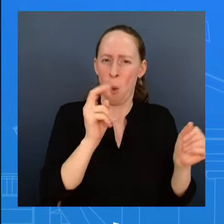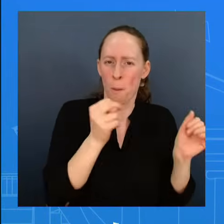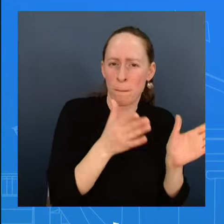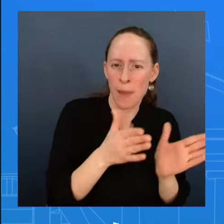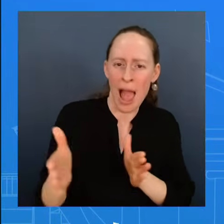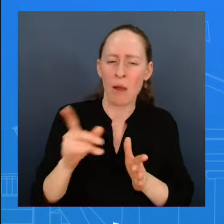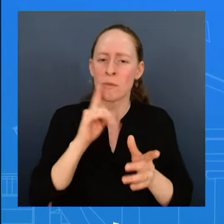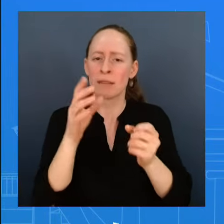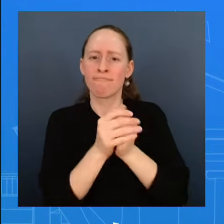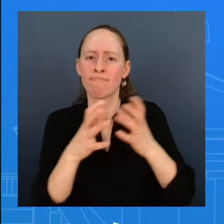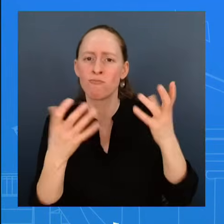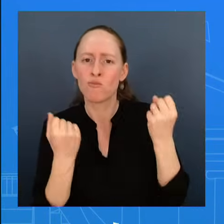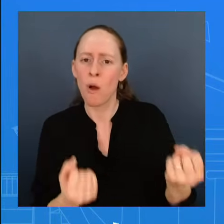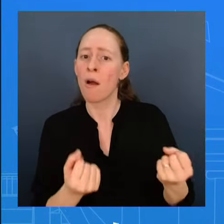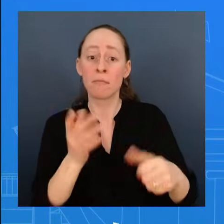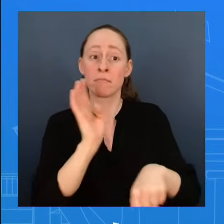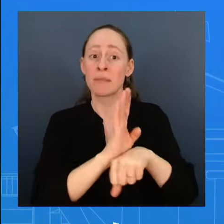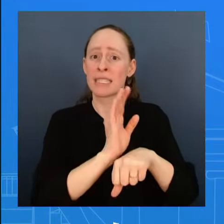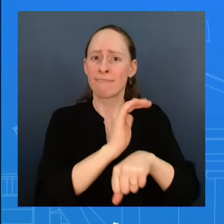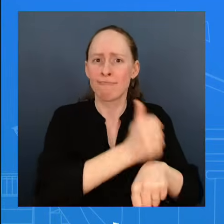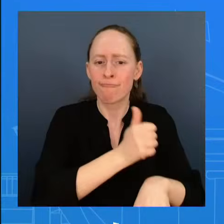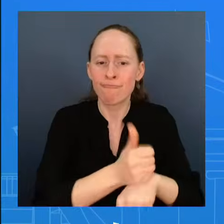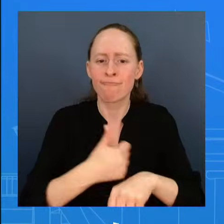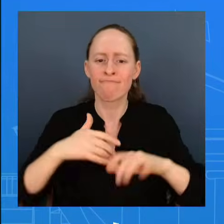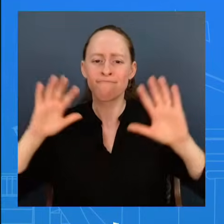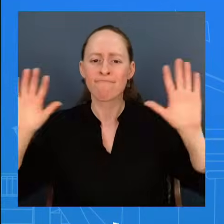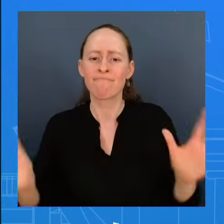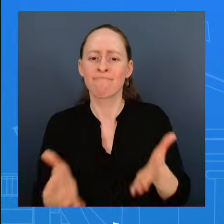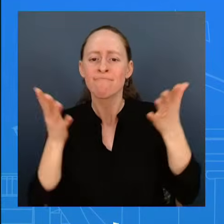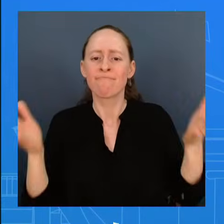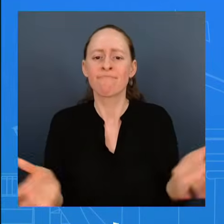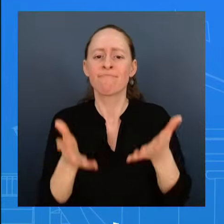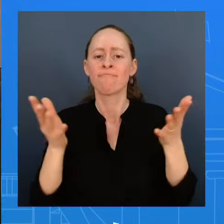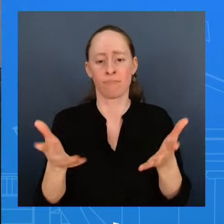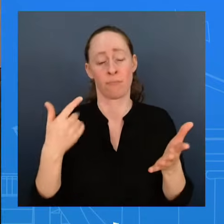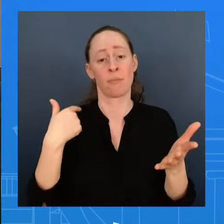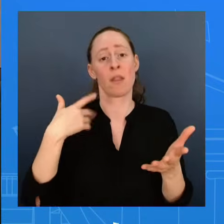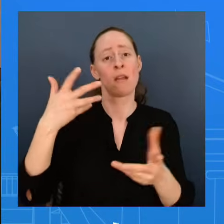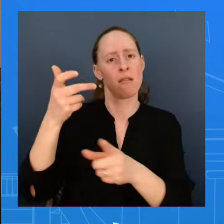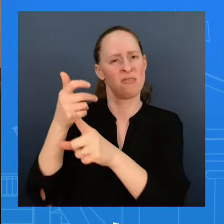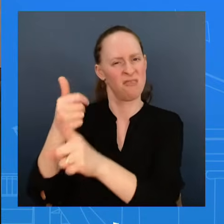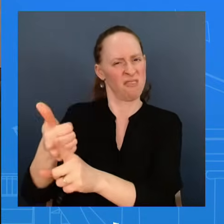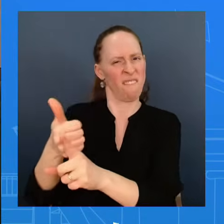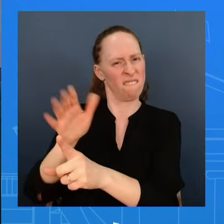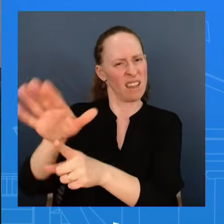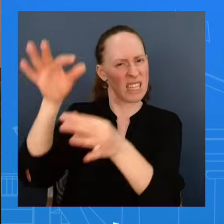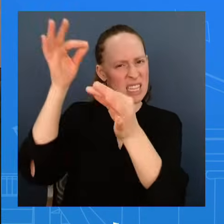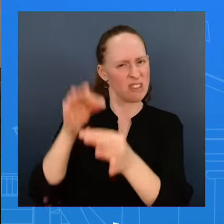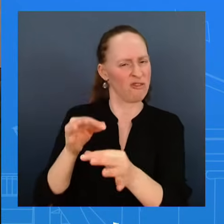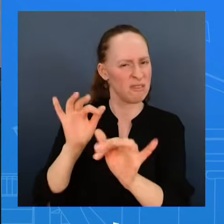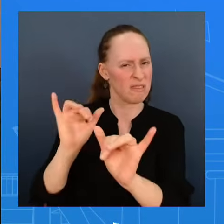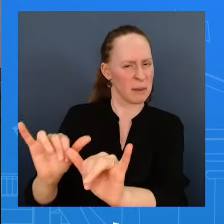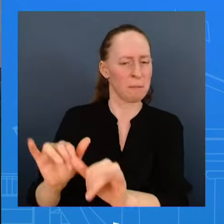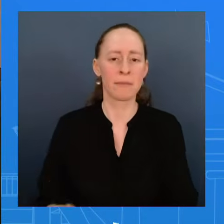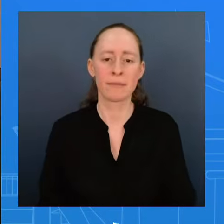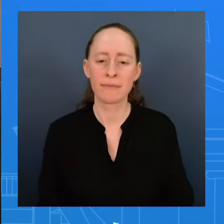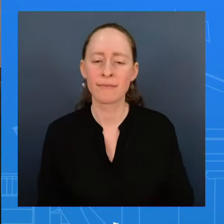that they have their independence so they can make those really important decisions. The Press: Okay. And a quick one, separately. I wanted to get the White House reaction to the news that Tesla has eliminated